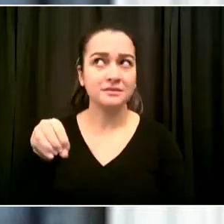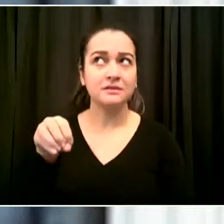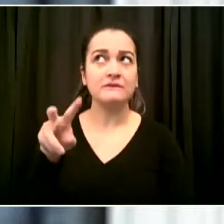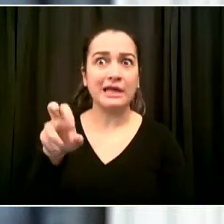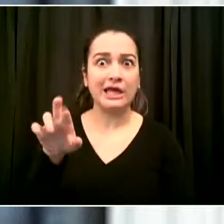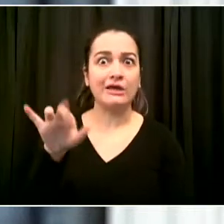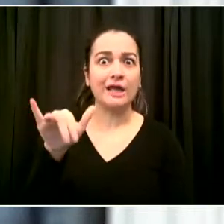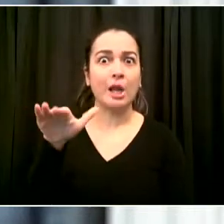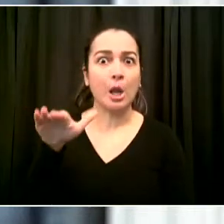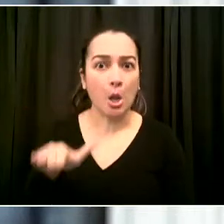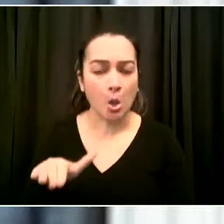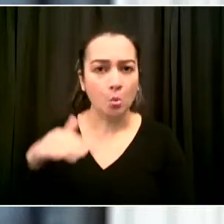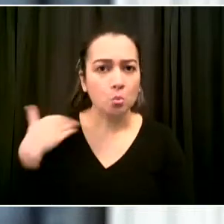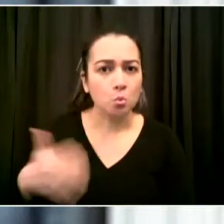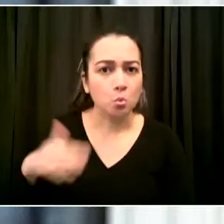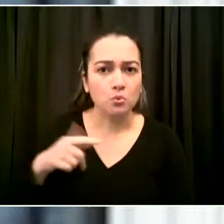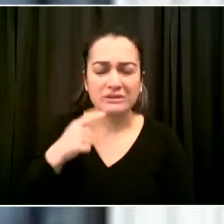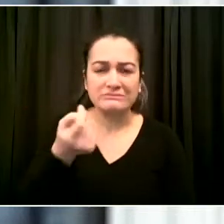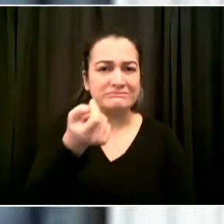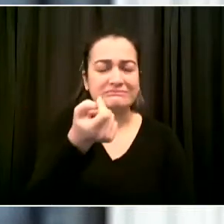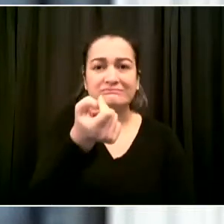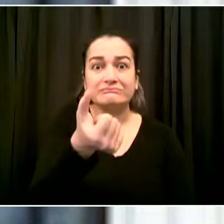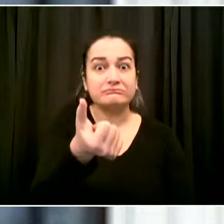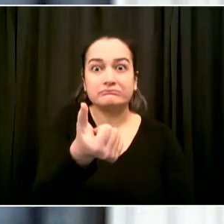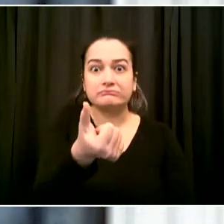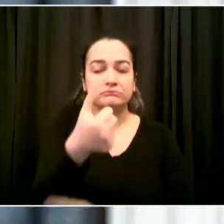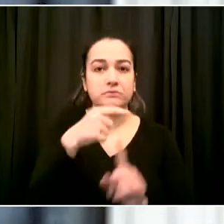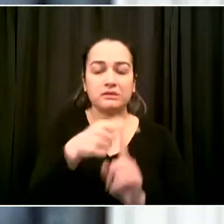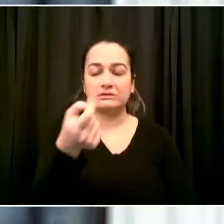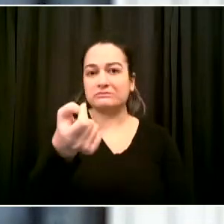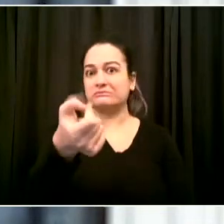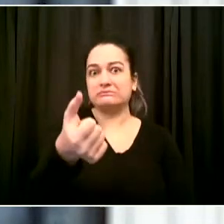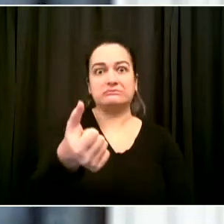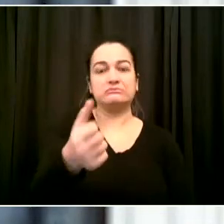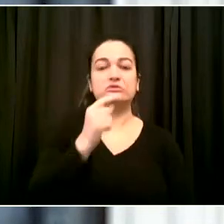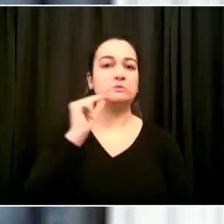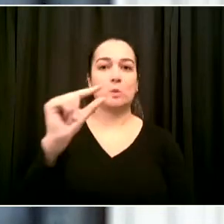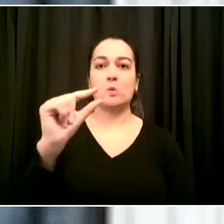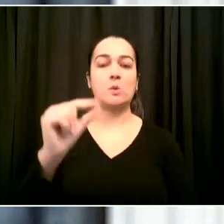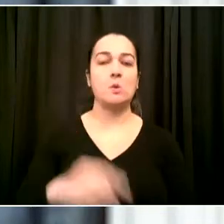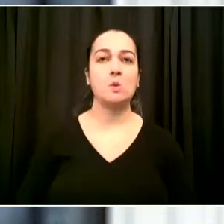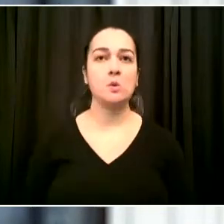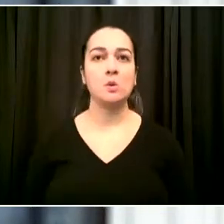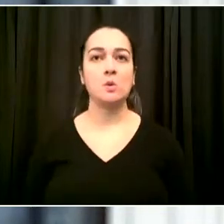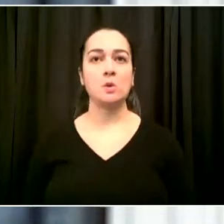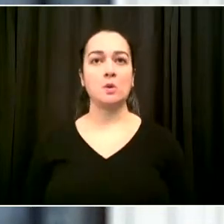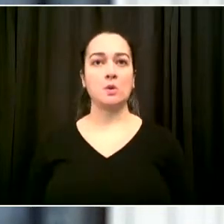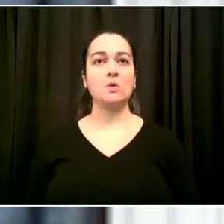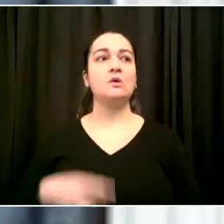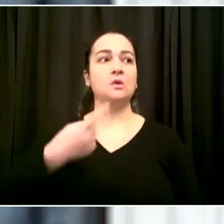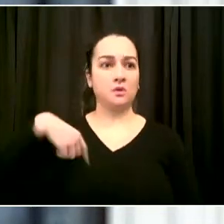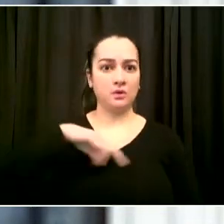HAVE RAMPED UP BY HIRING ADADDITIONAL STAFF TO SUPPORT OUR